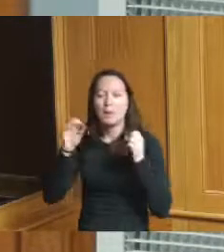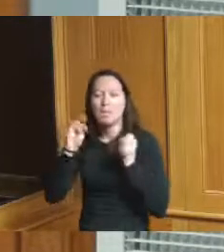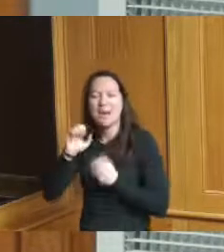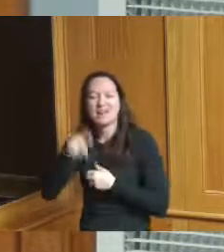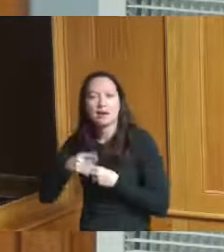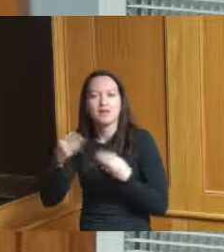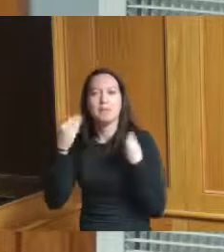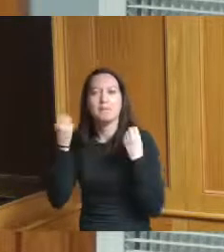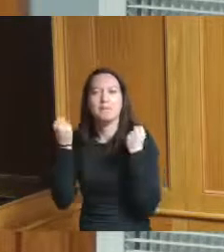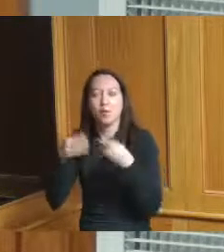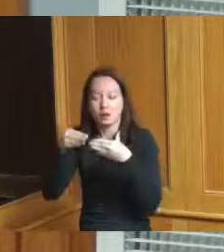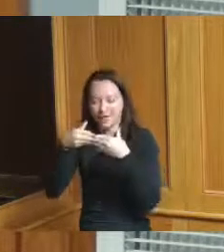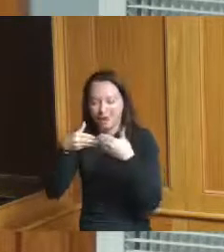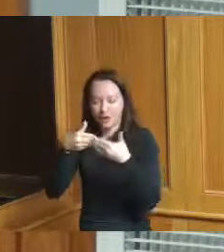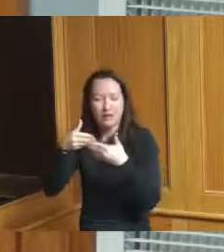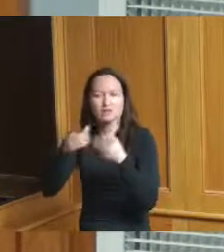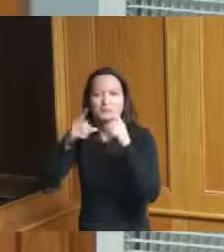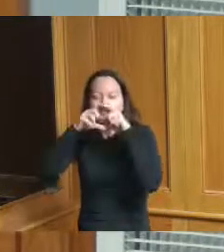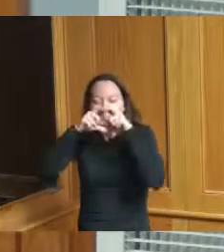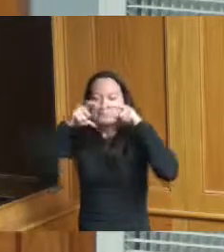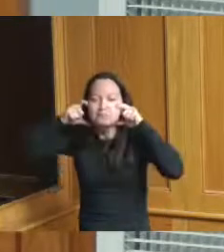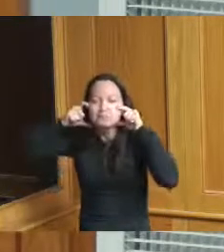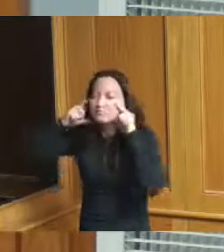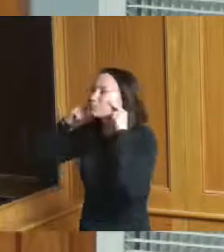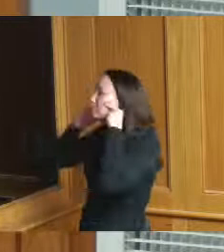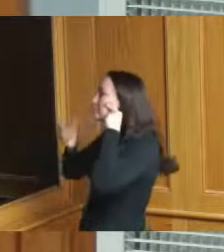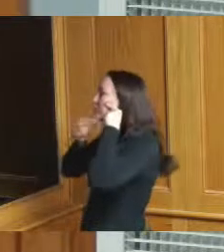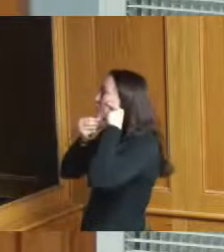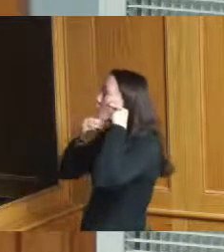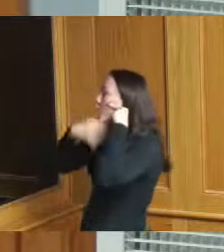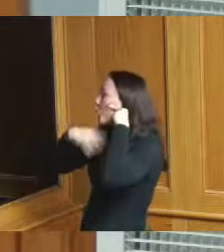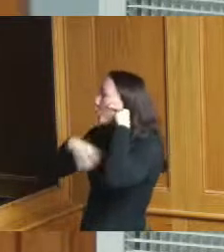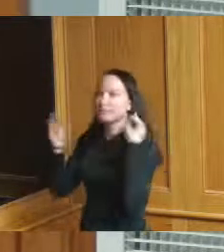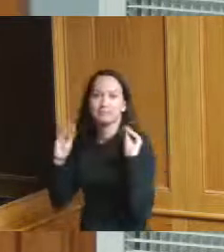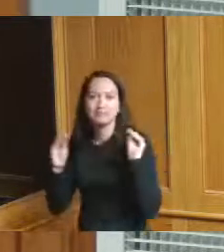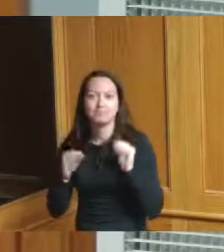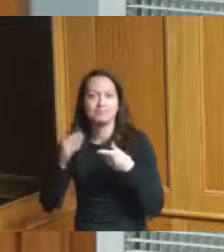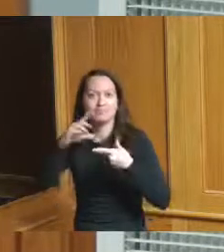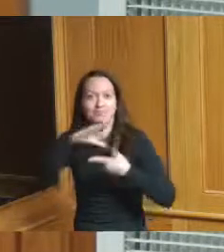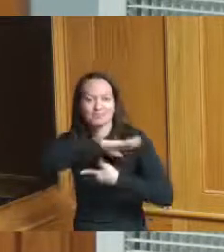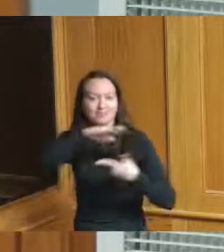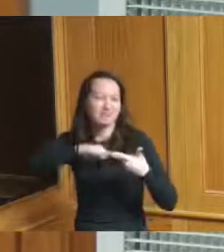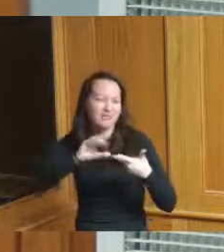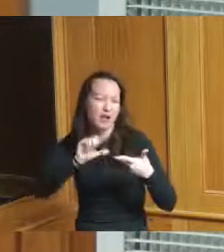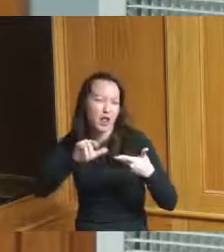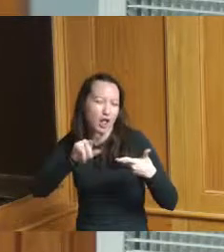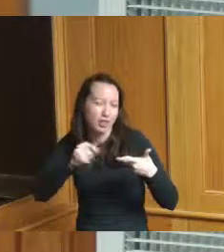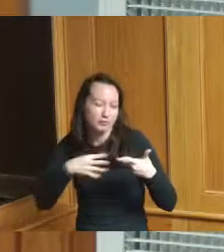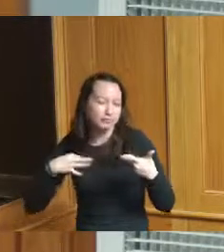and they fit tightly against them against the face but very closely follows this cloth mask now are